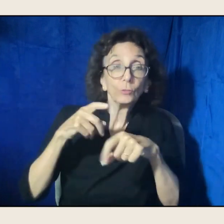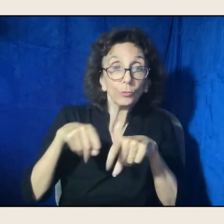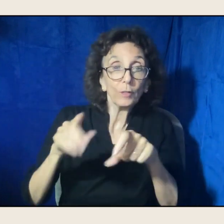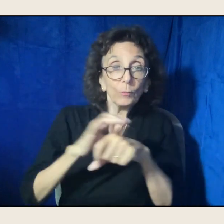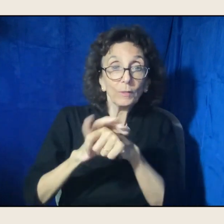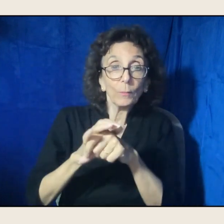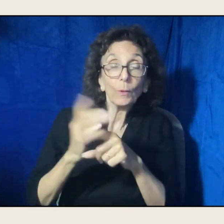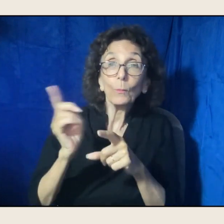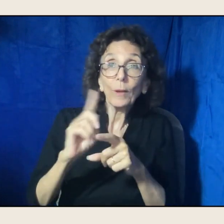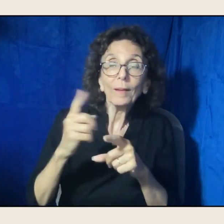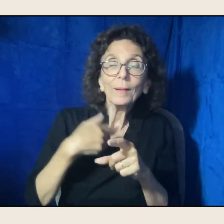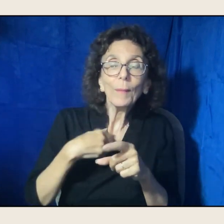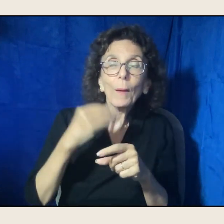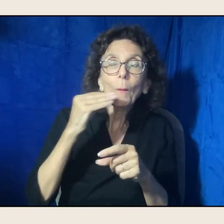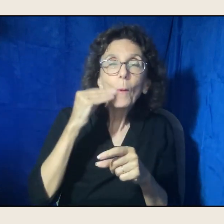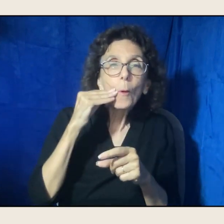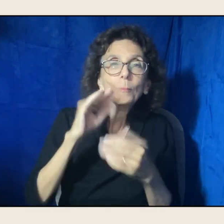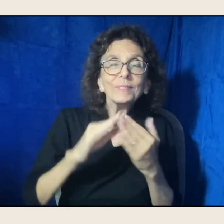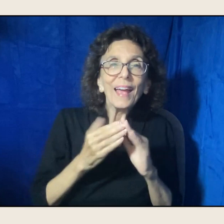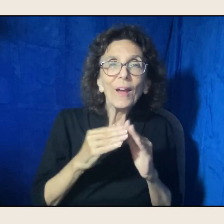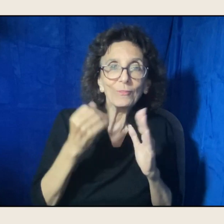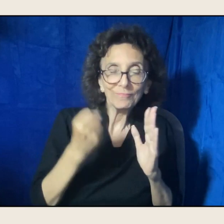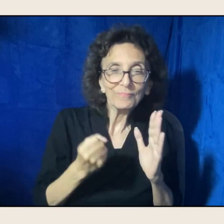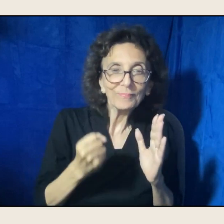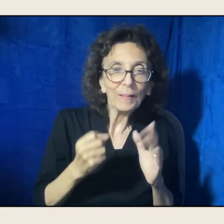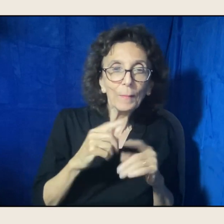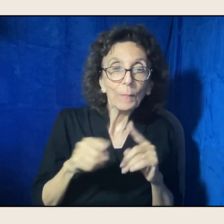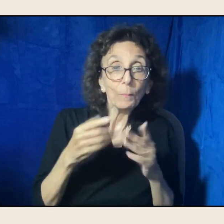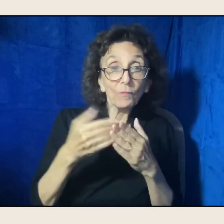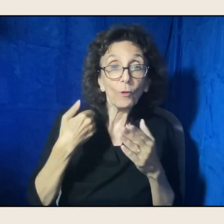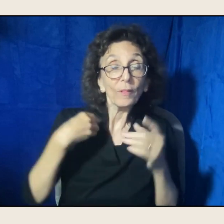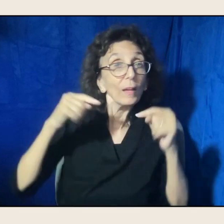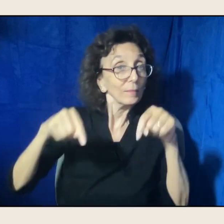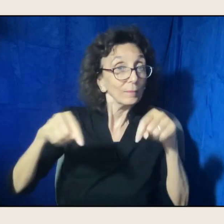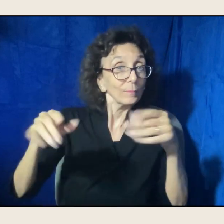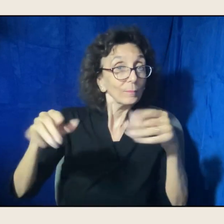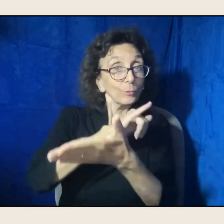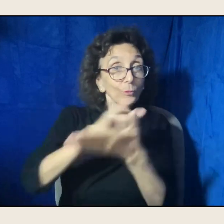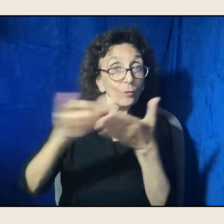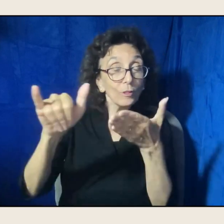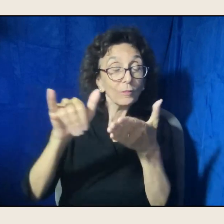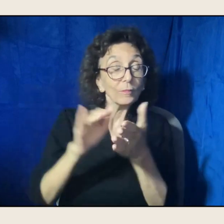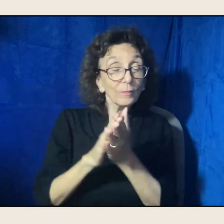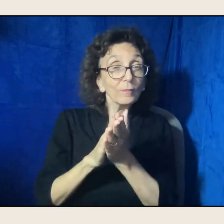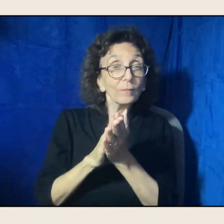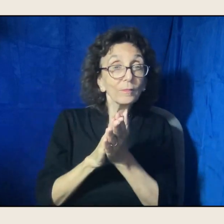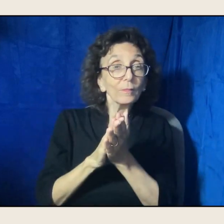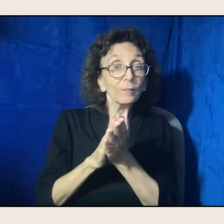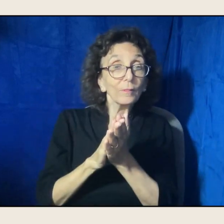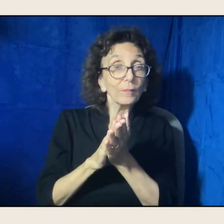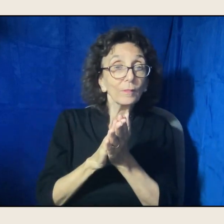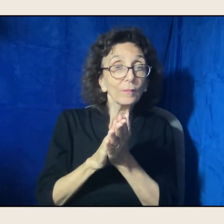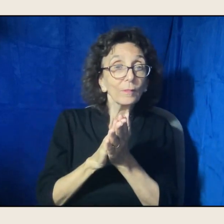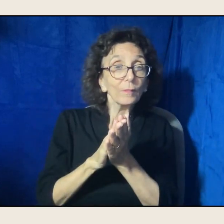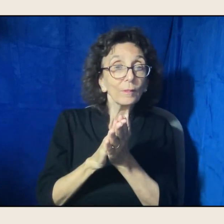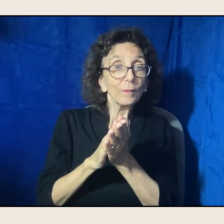But before that, I was here in New York City during the Democratic primary season.